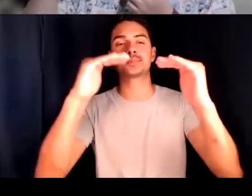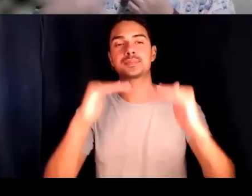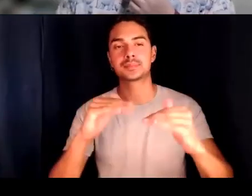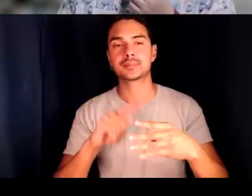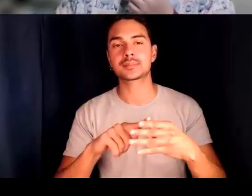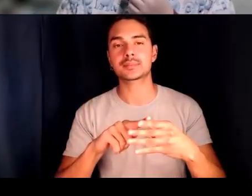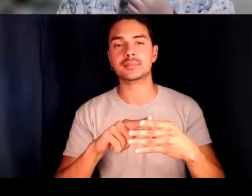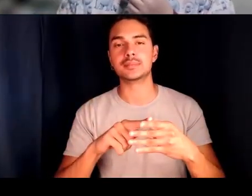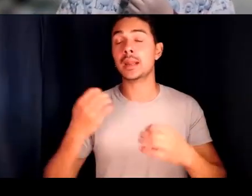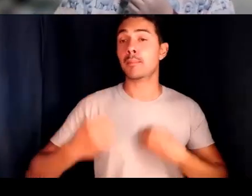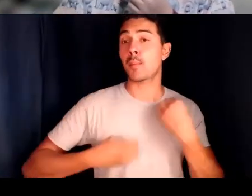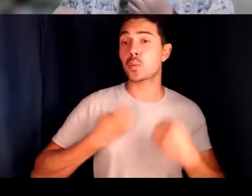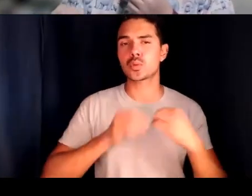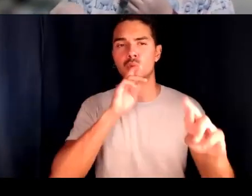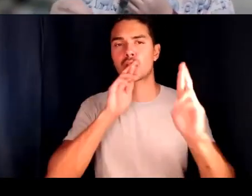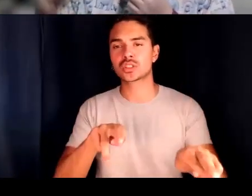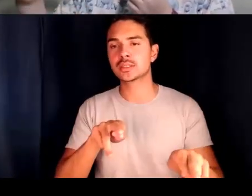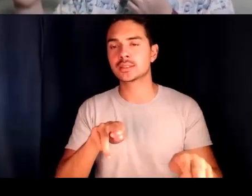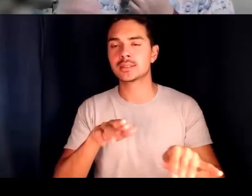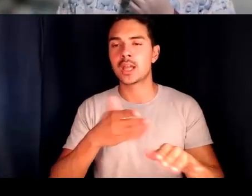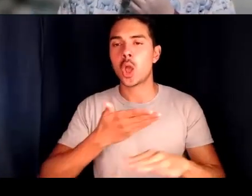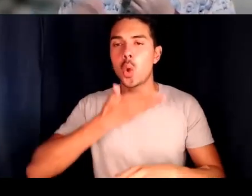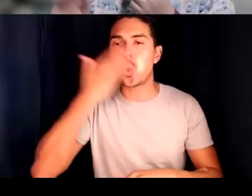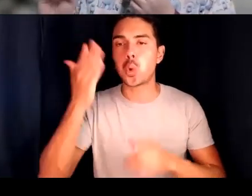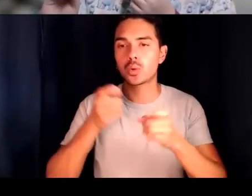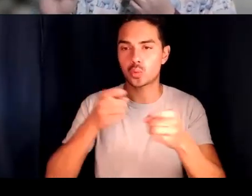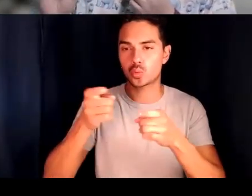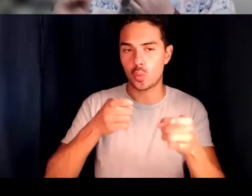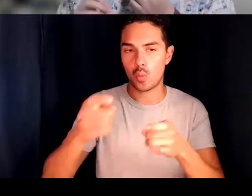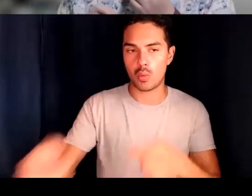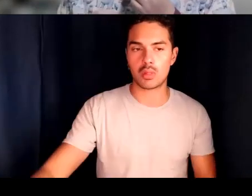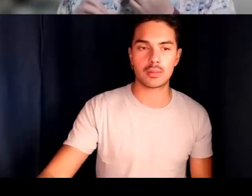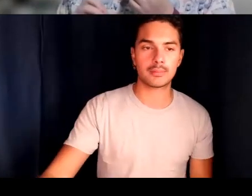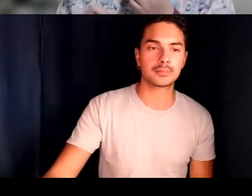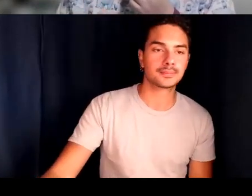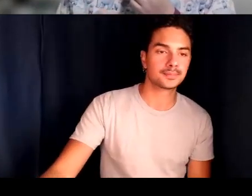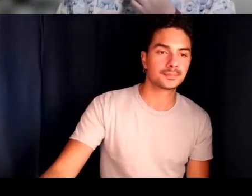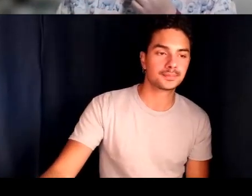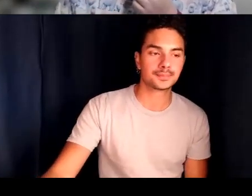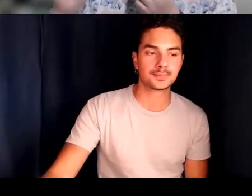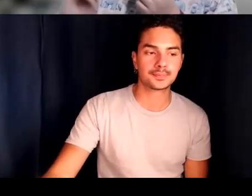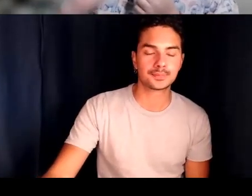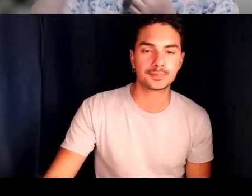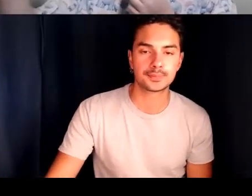it's harder for folks to regulate. You know, when anger comes,